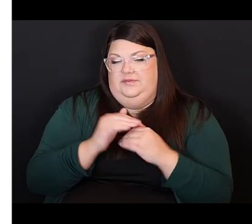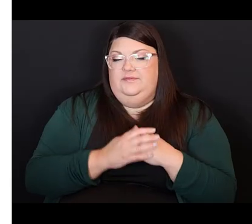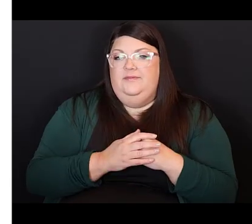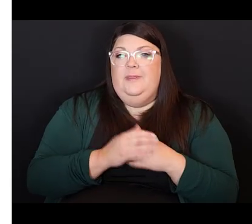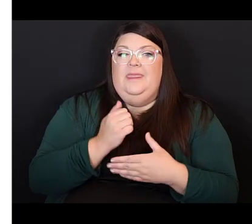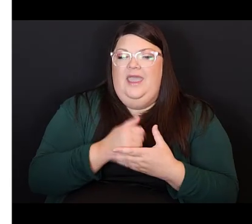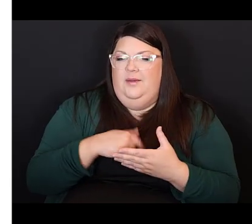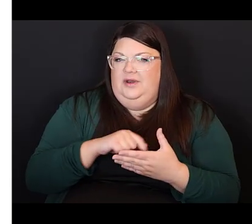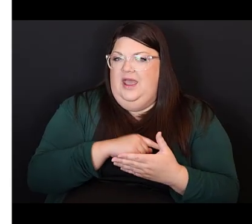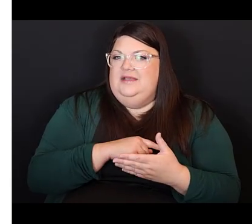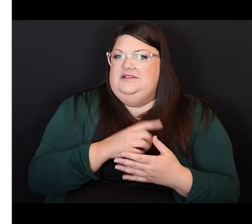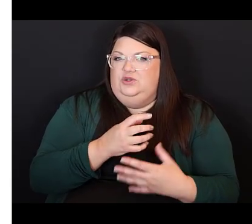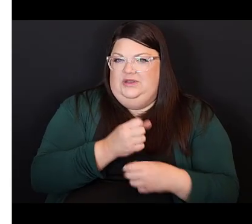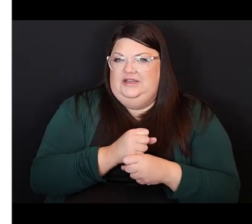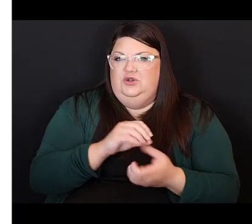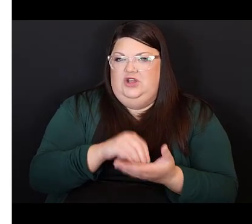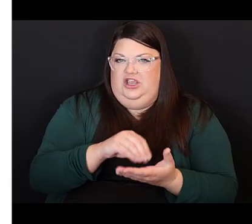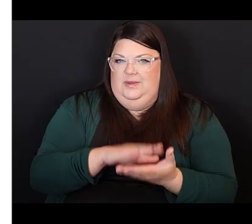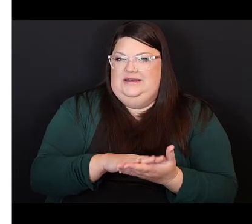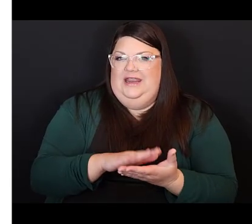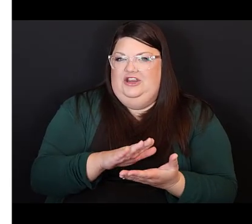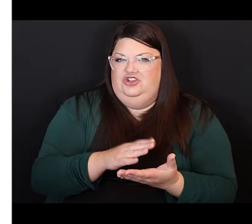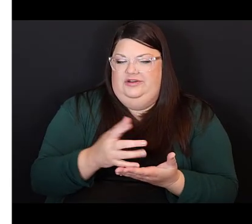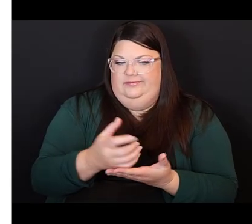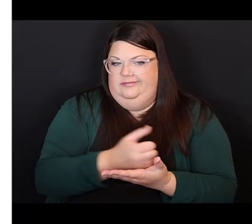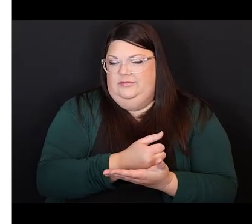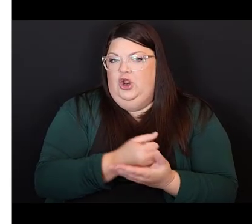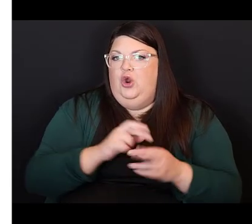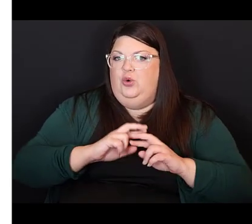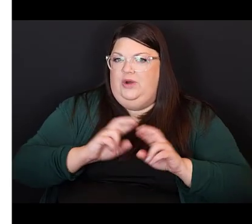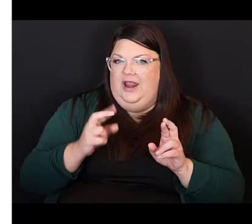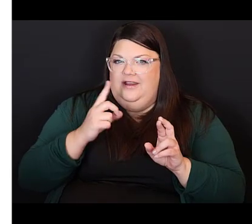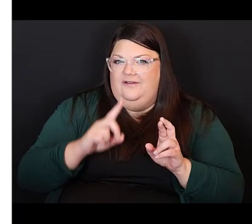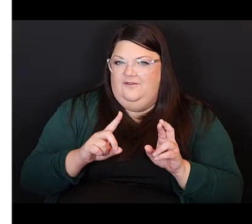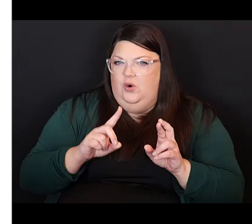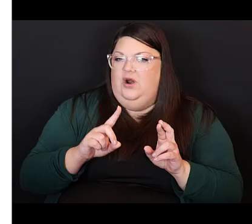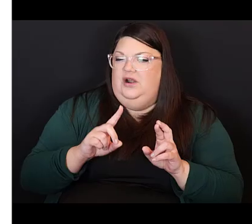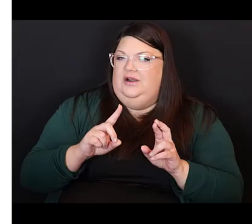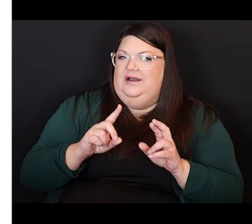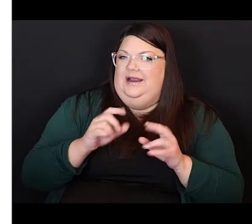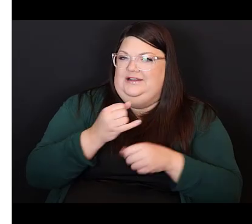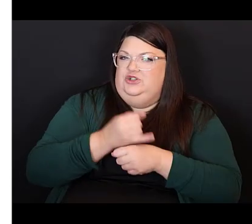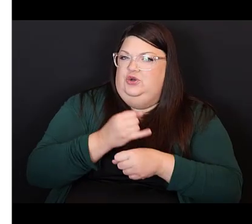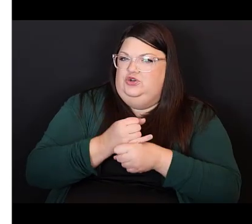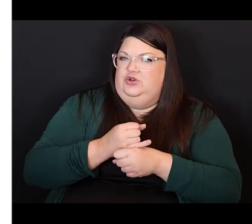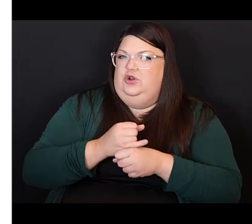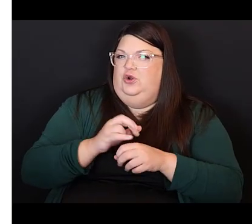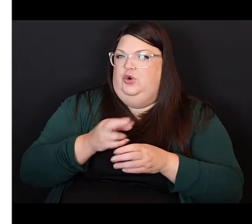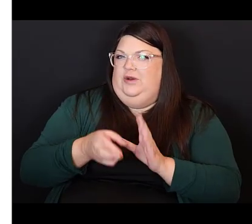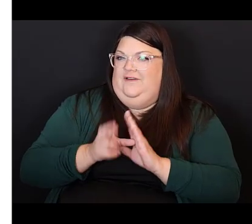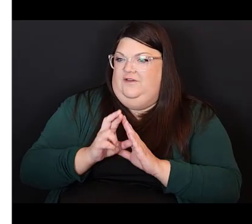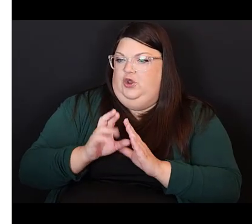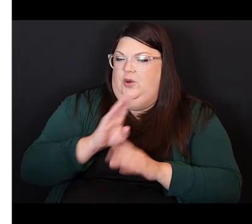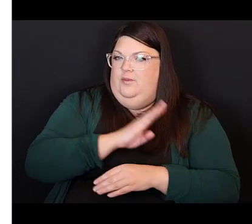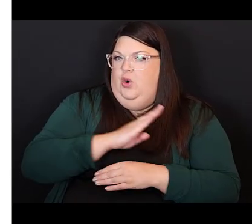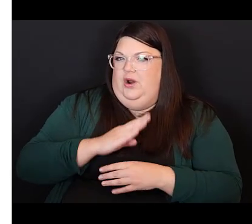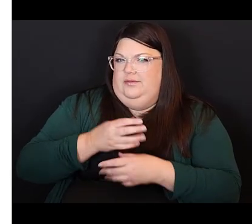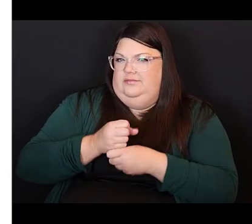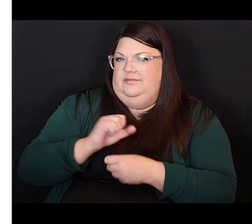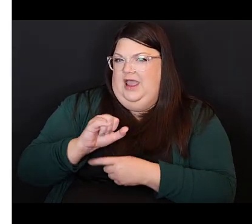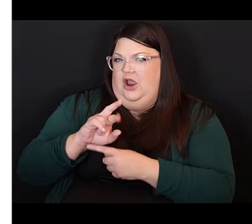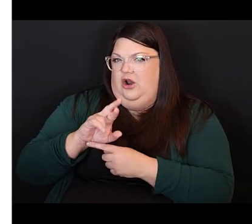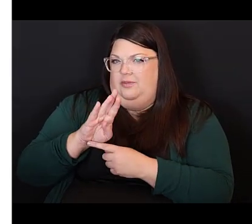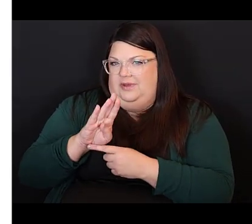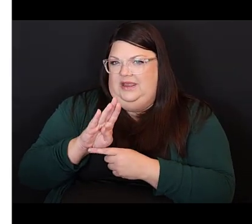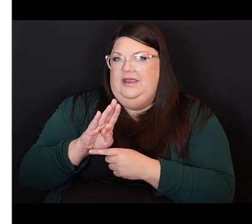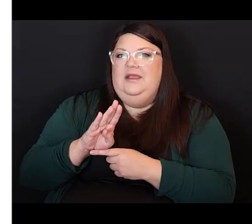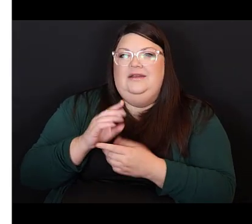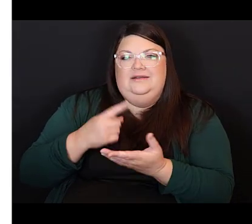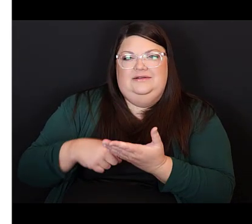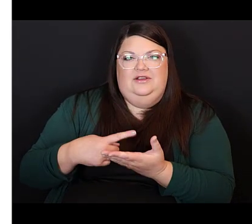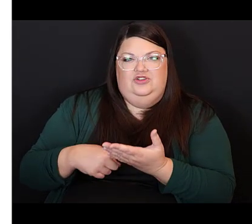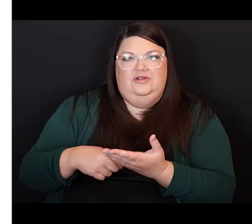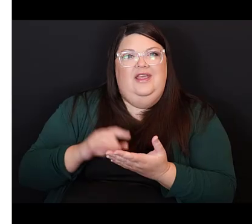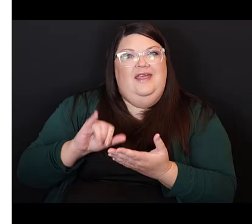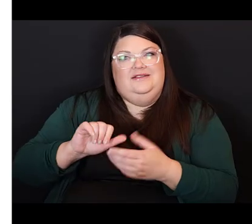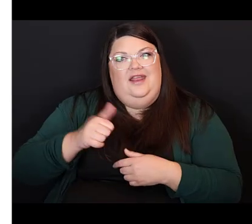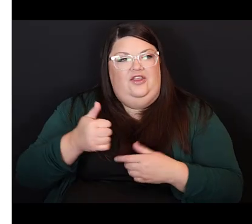documentation ready for our IRB submission, so that has been another discussion item.